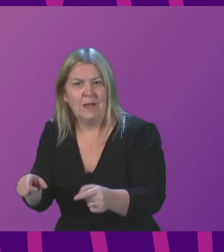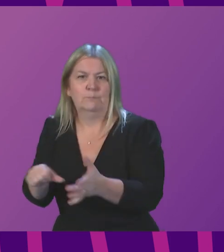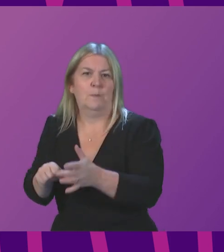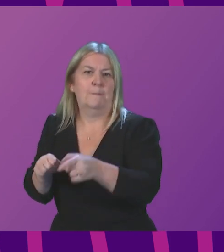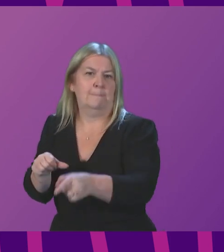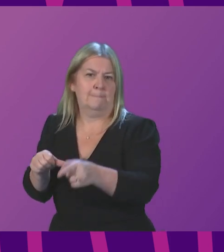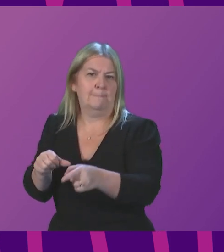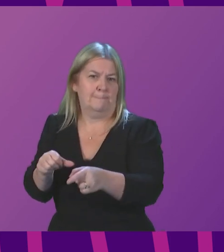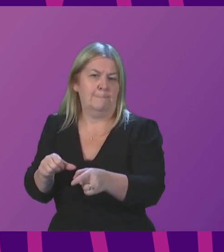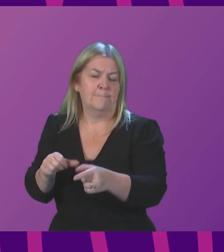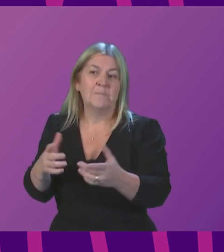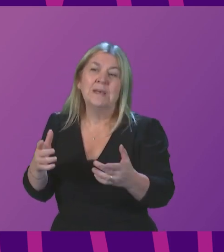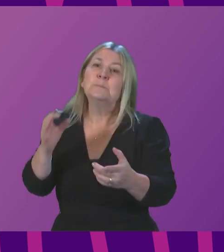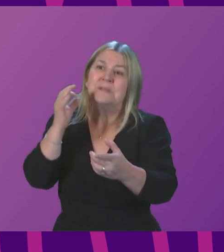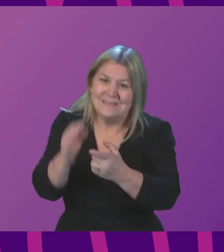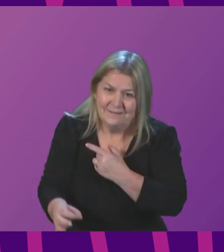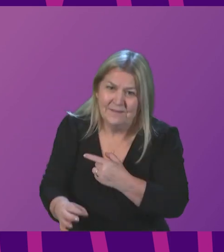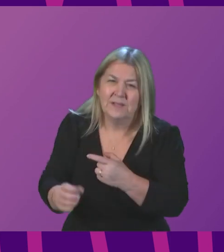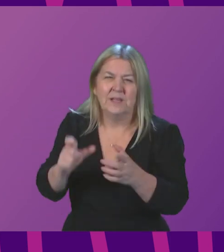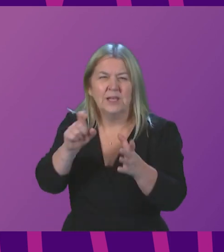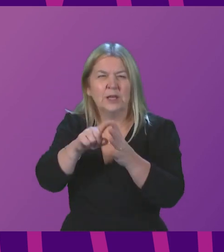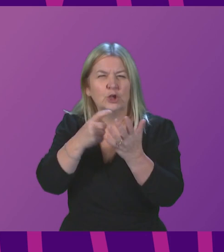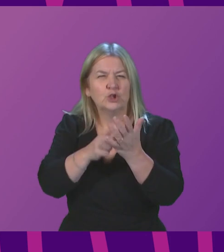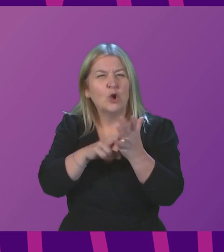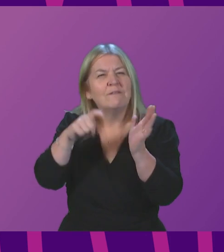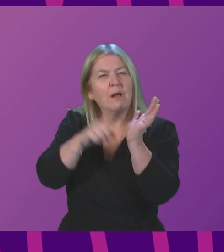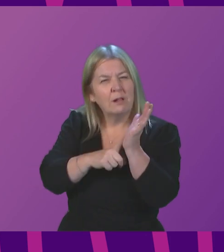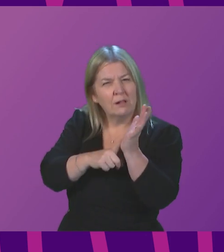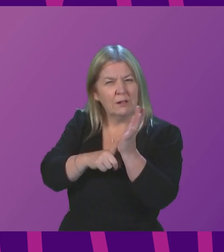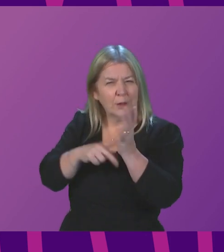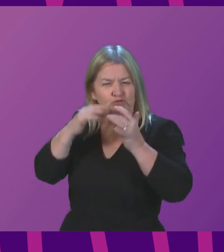Specifically on cervical screening, cancer screening generally is really important. We